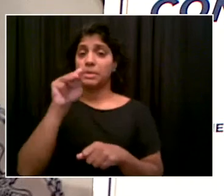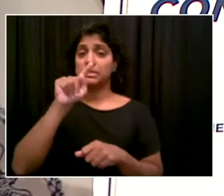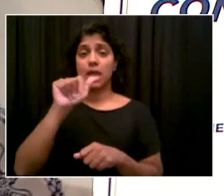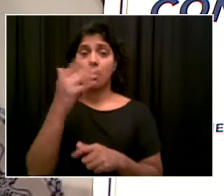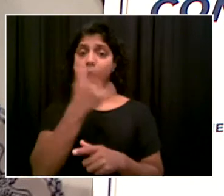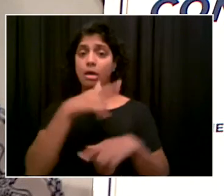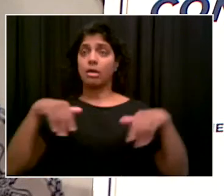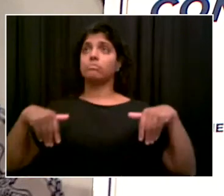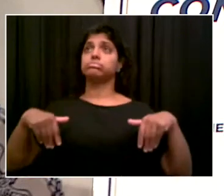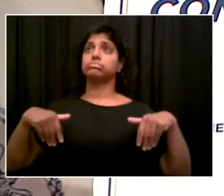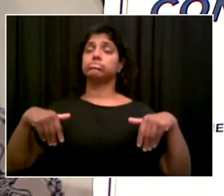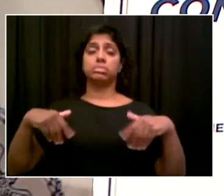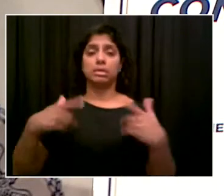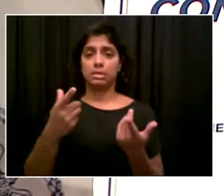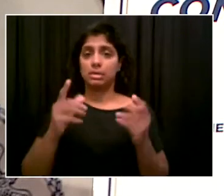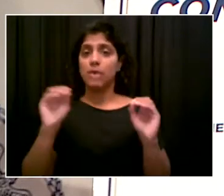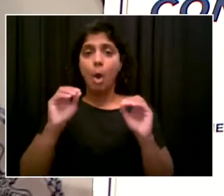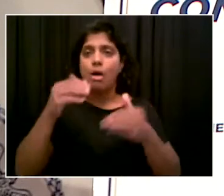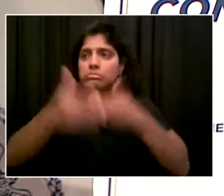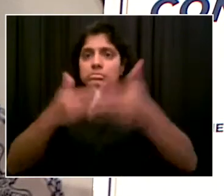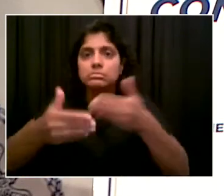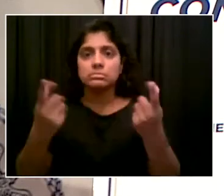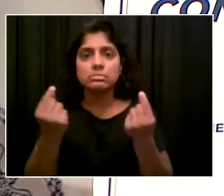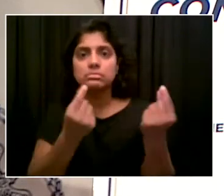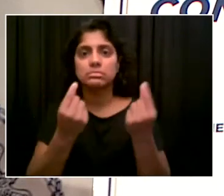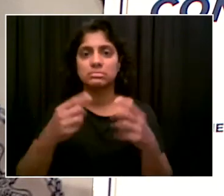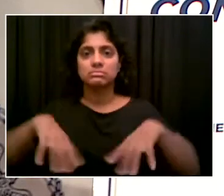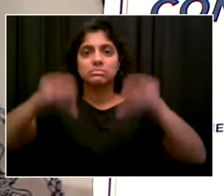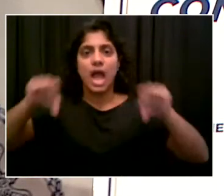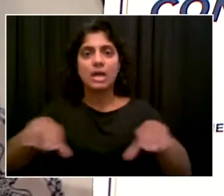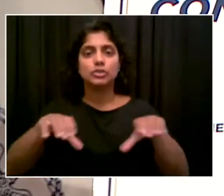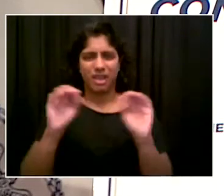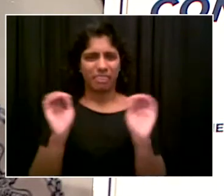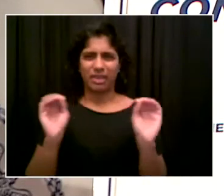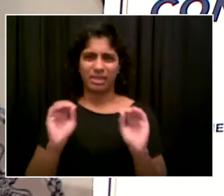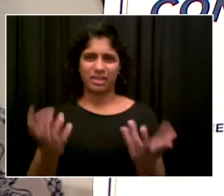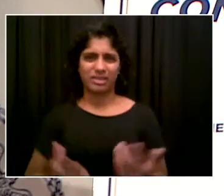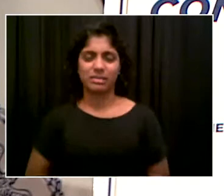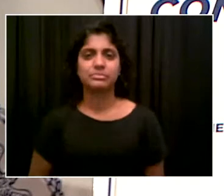CITY MOVE AROUND AND GET $15 BILLION COMING TO FIE X TH